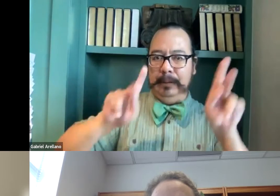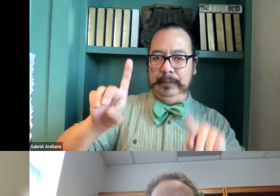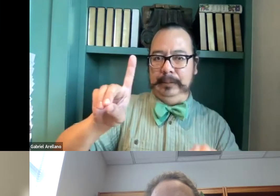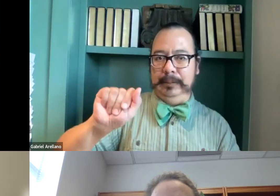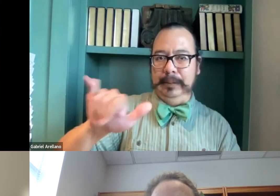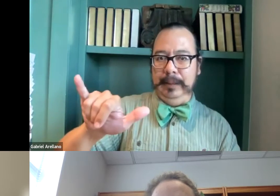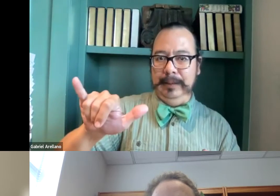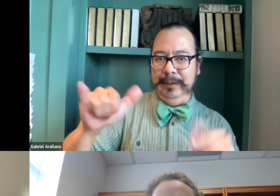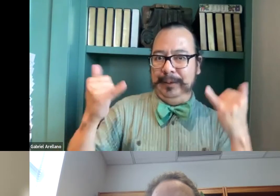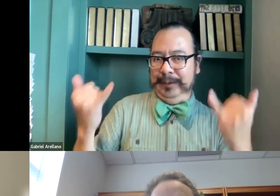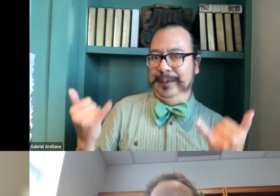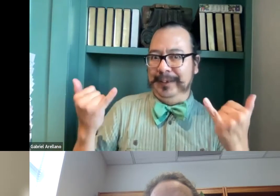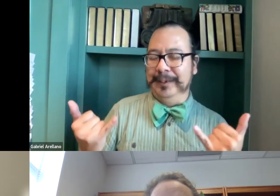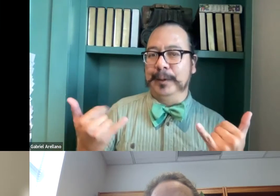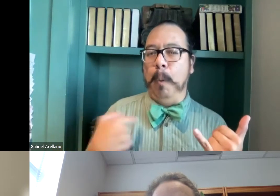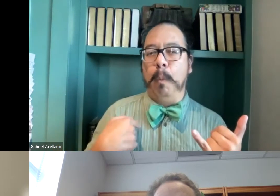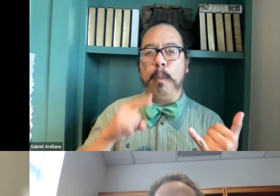Sign Language Interpreter | Paola Morales del Castillo, they: I i'm I'm also um